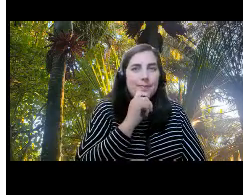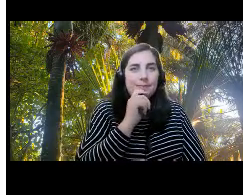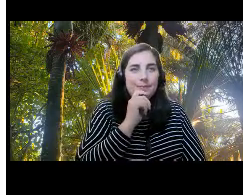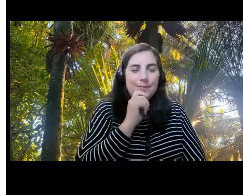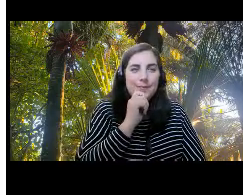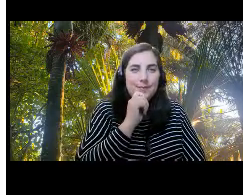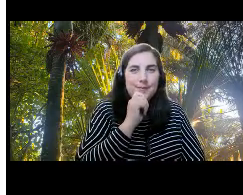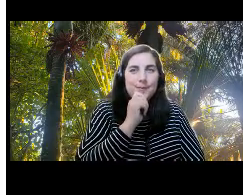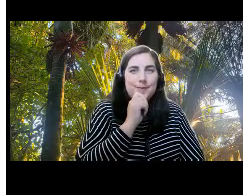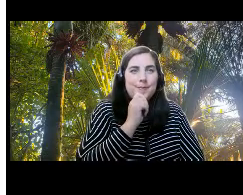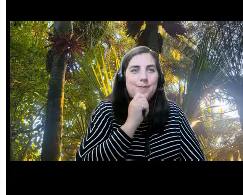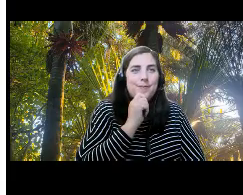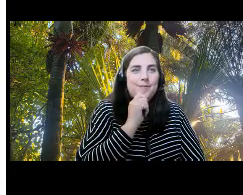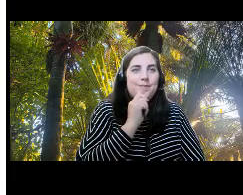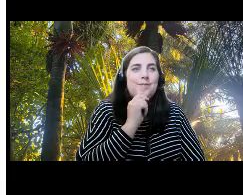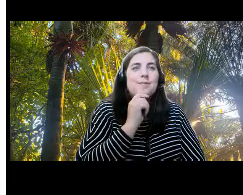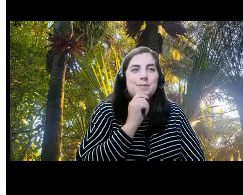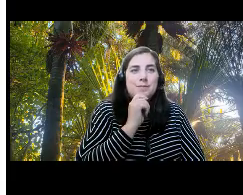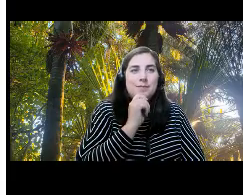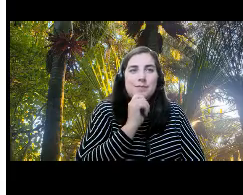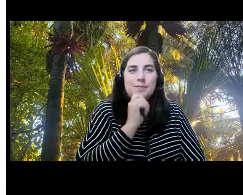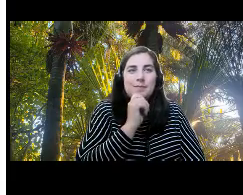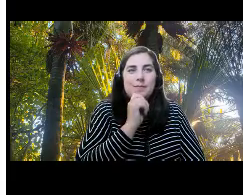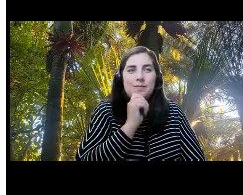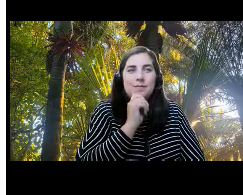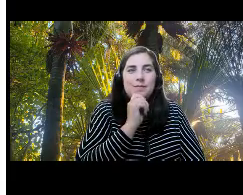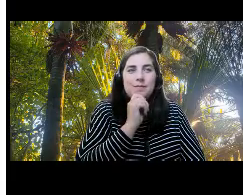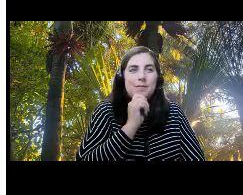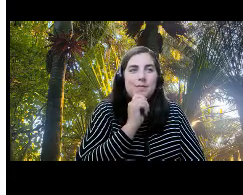I'm not aware of anything like that,but it's not something that I specifically